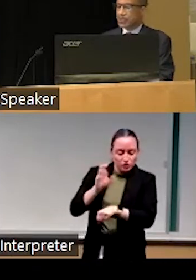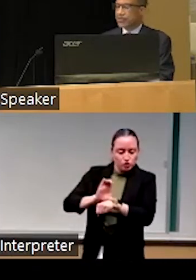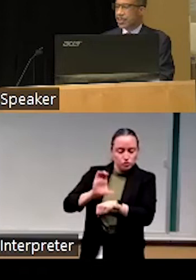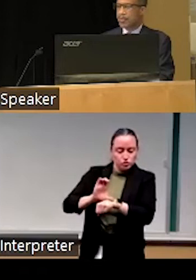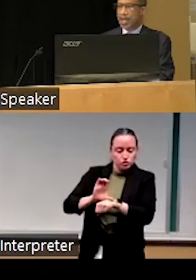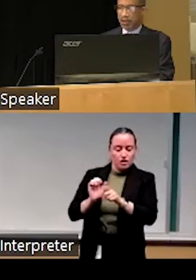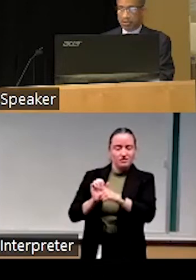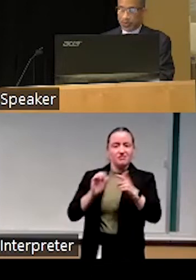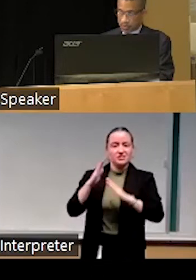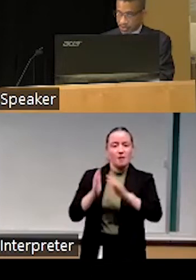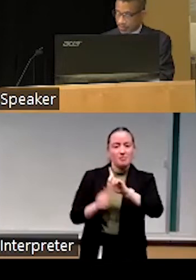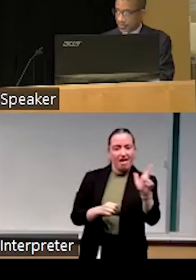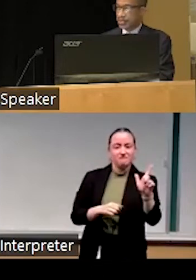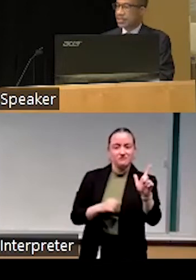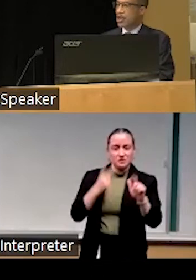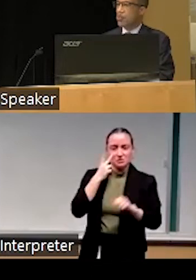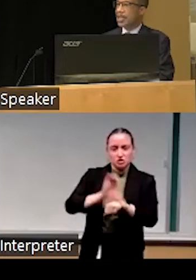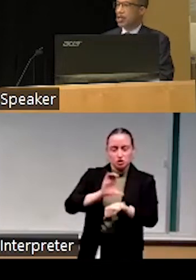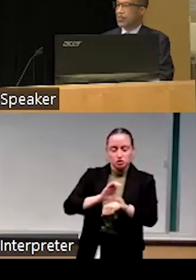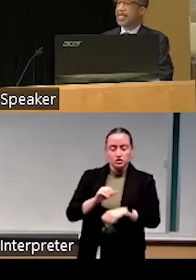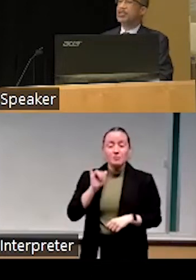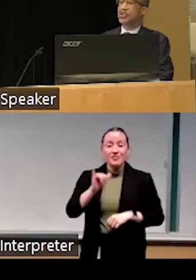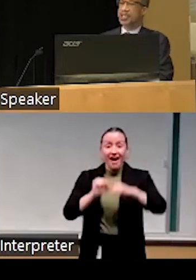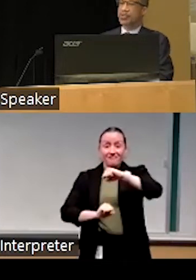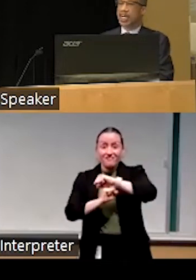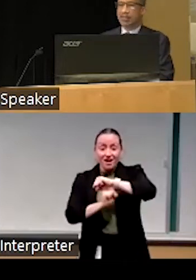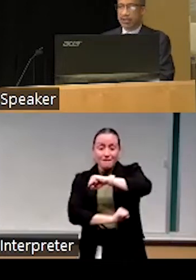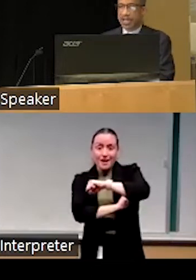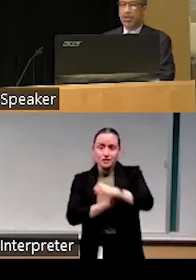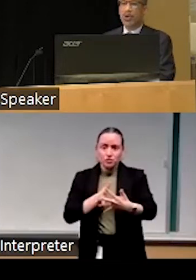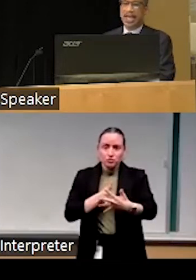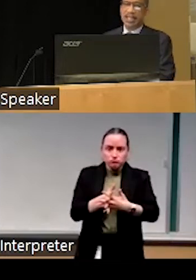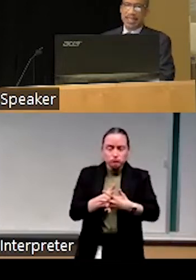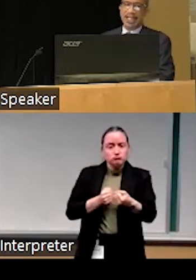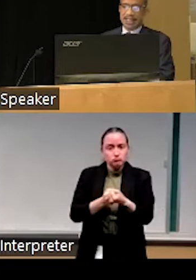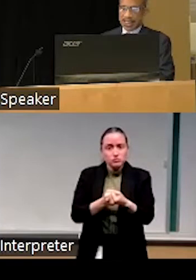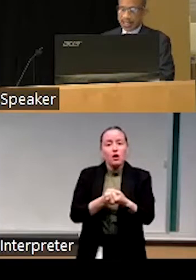those fundamental roots are what help that Community recover in the way that they did